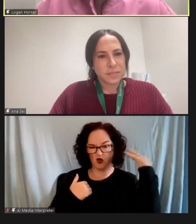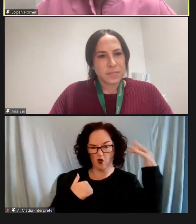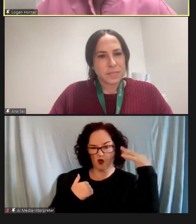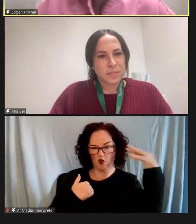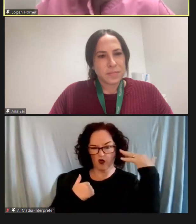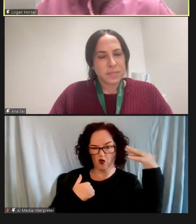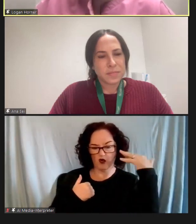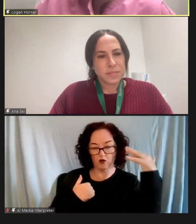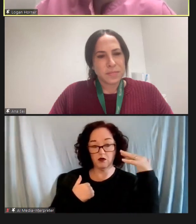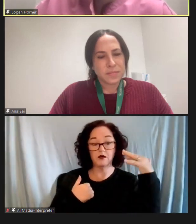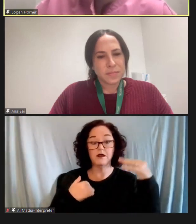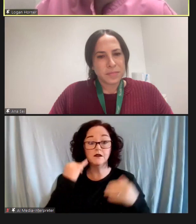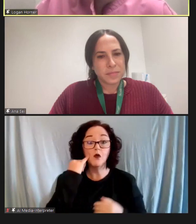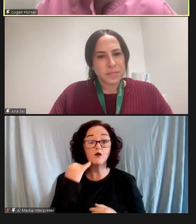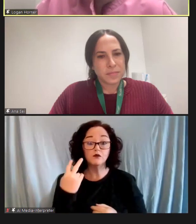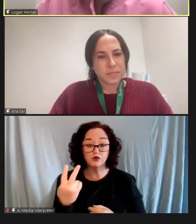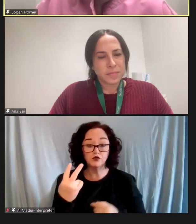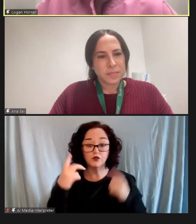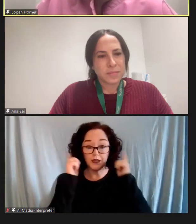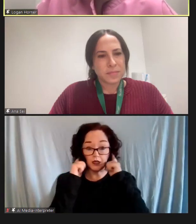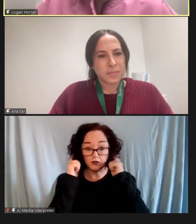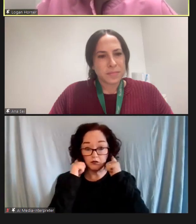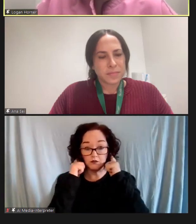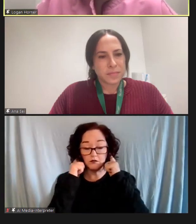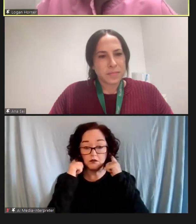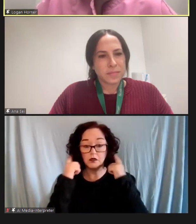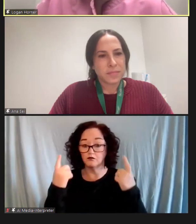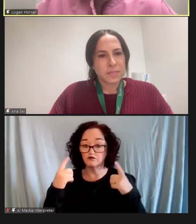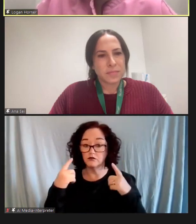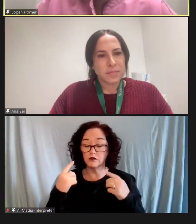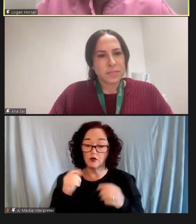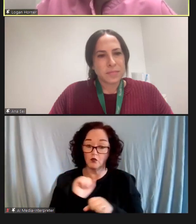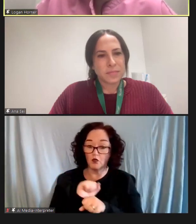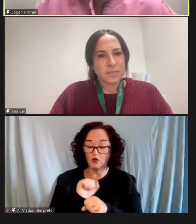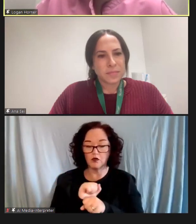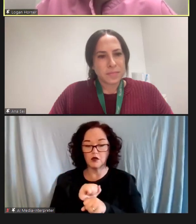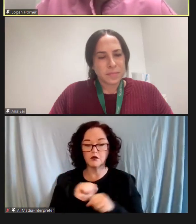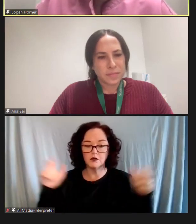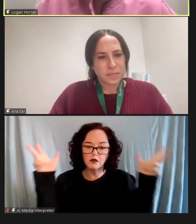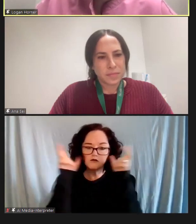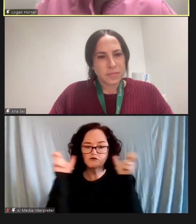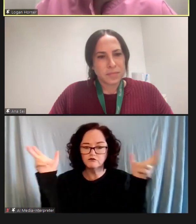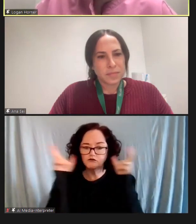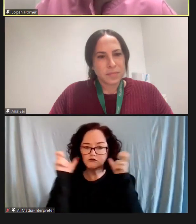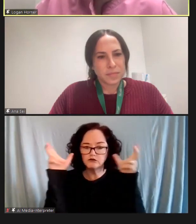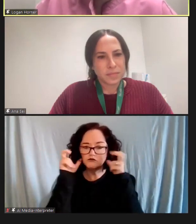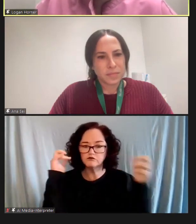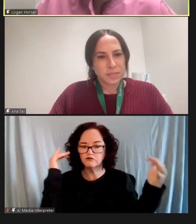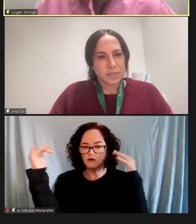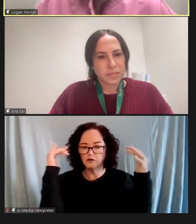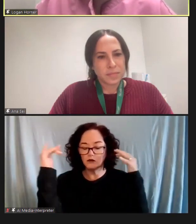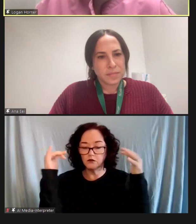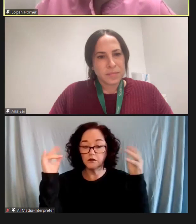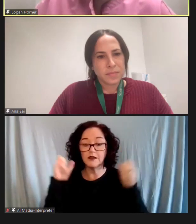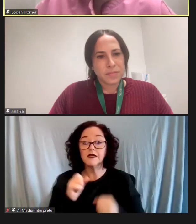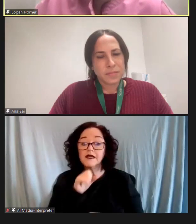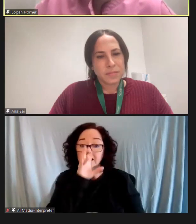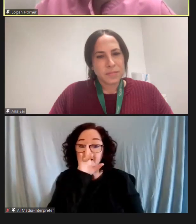ears that are working goes to both ears